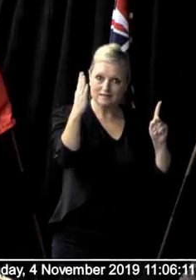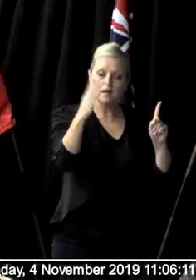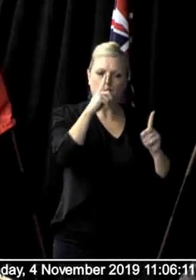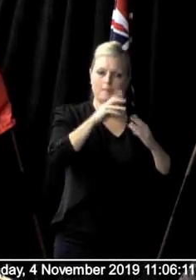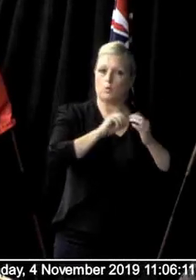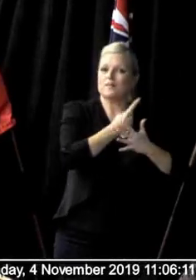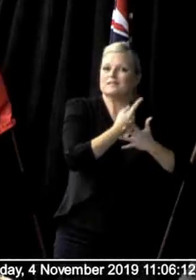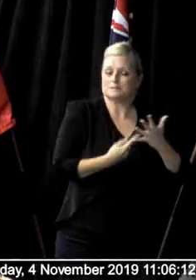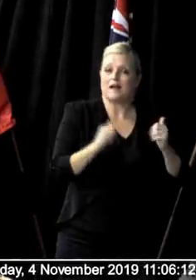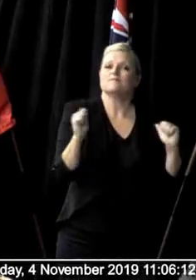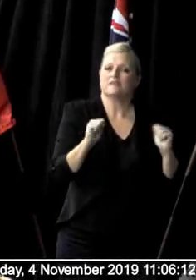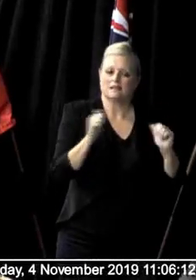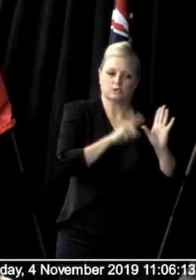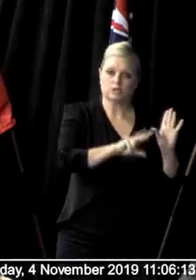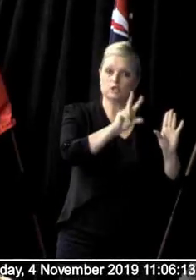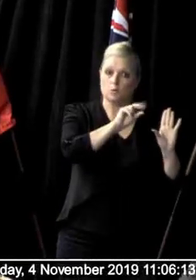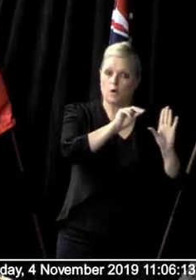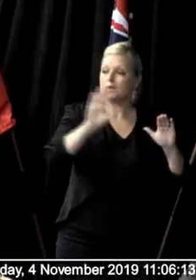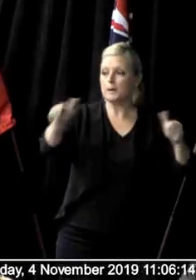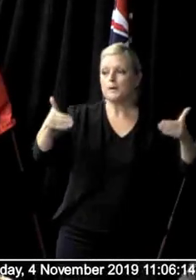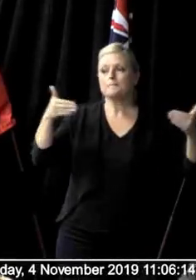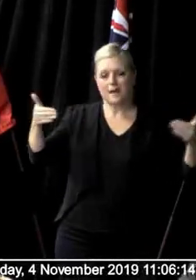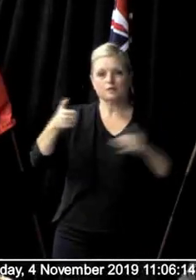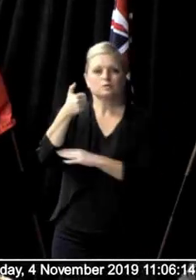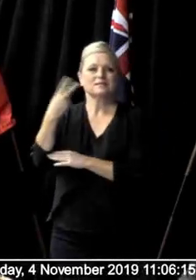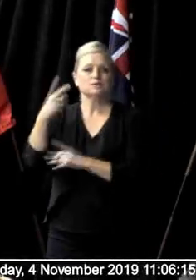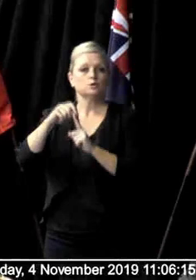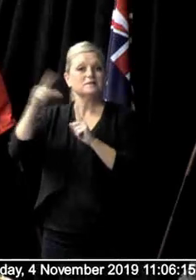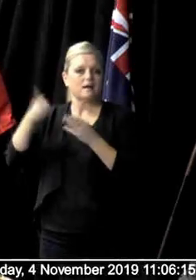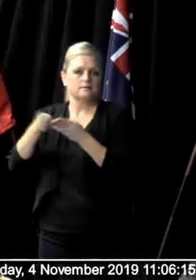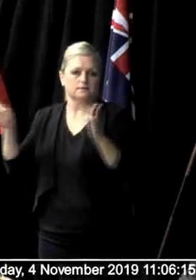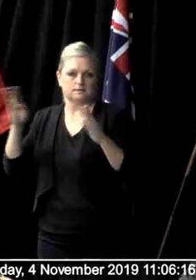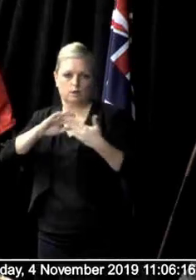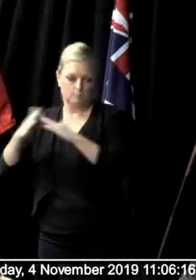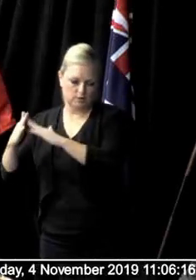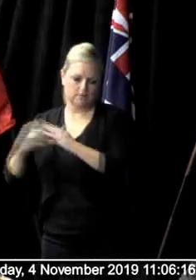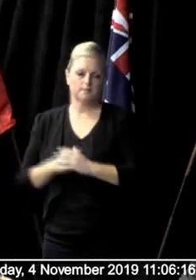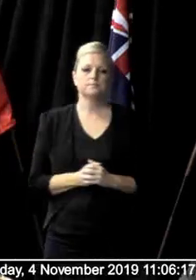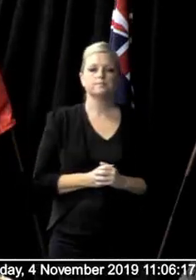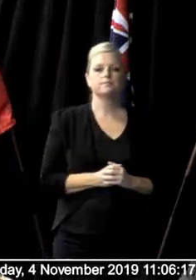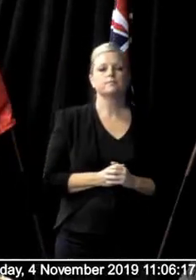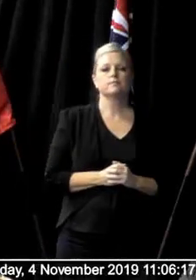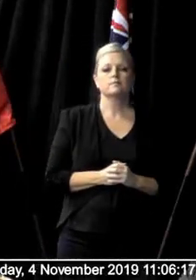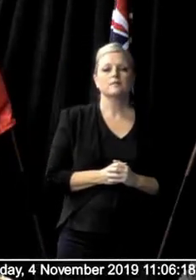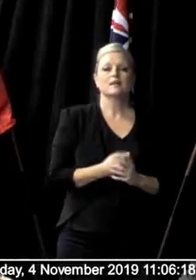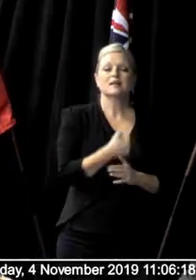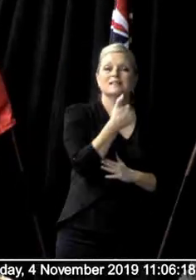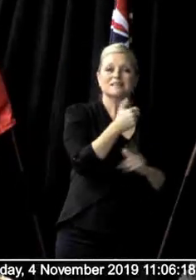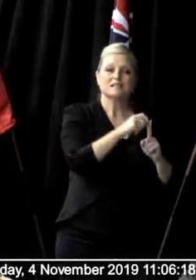have completed year 12 compared to 62 per cent. Sixteen per cent of people with a disability have a bachelor degree or higher